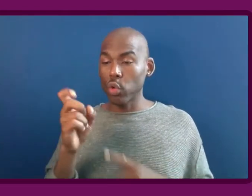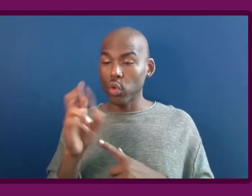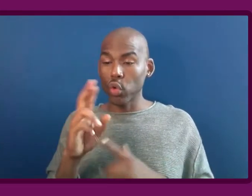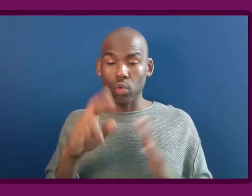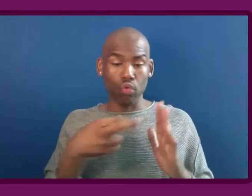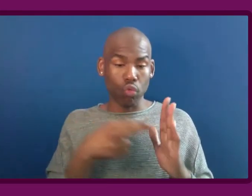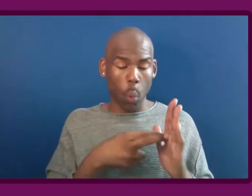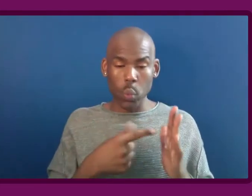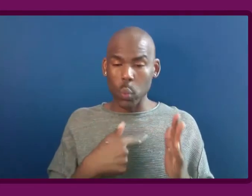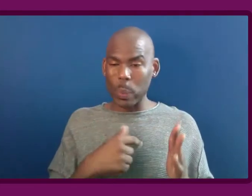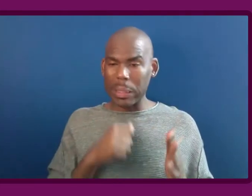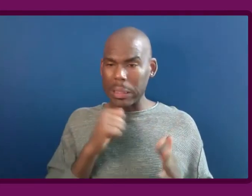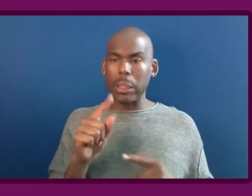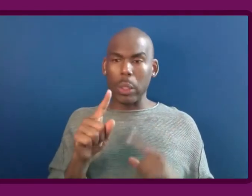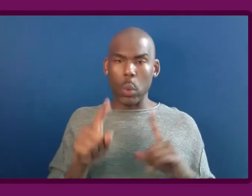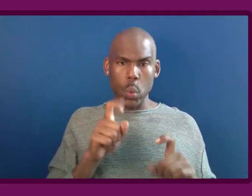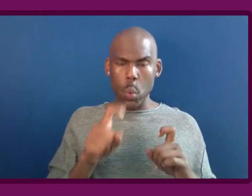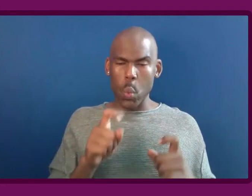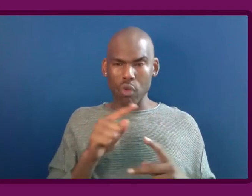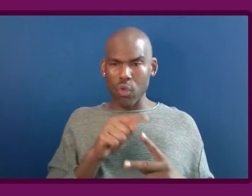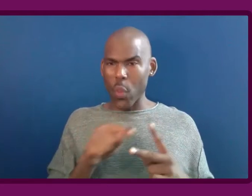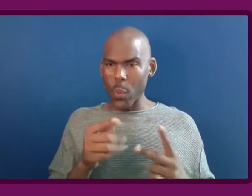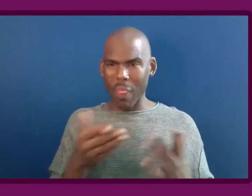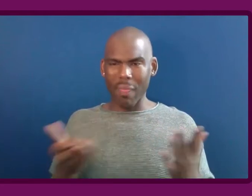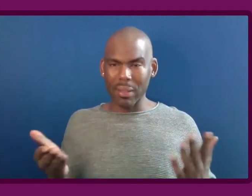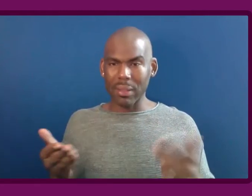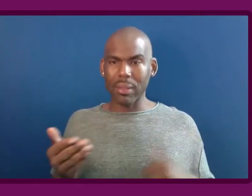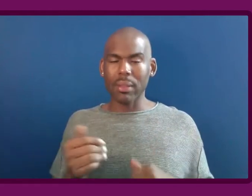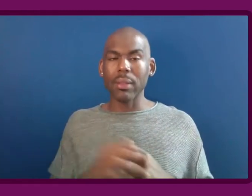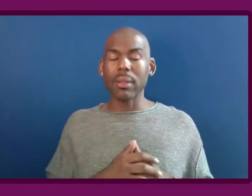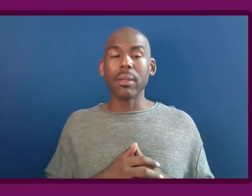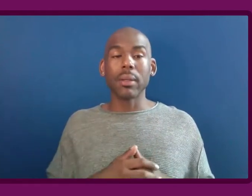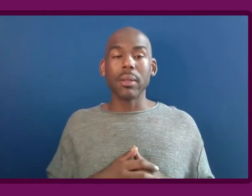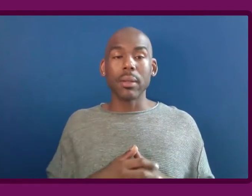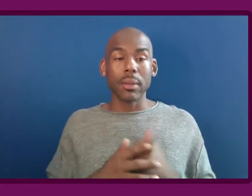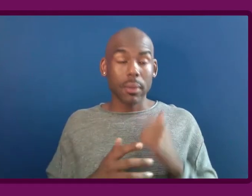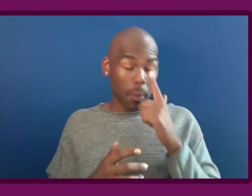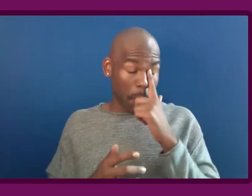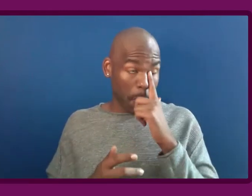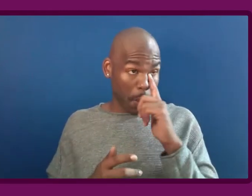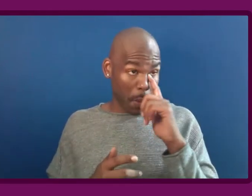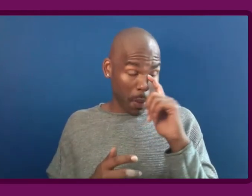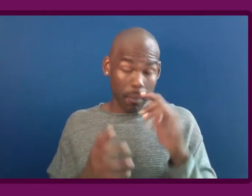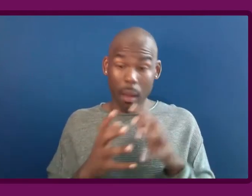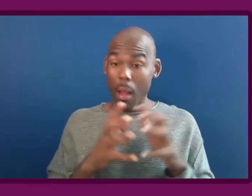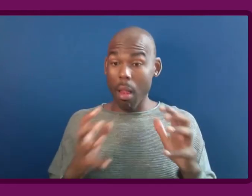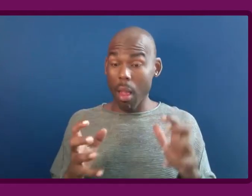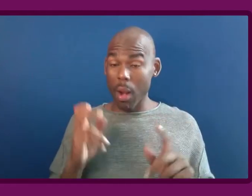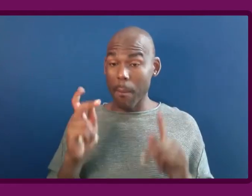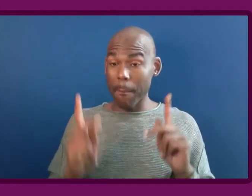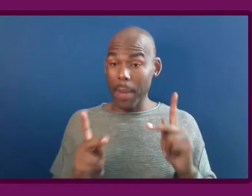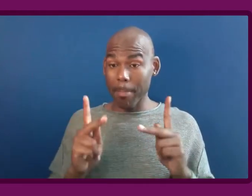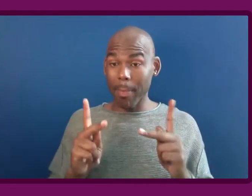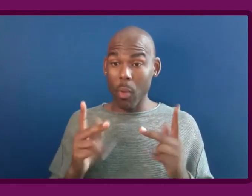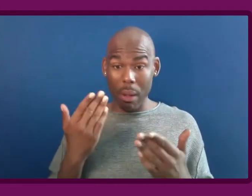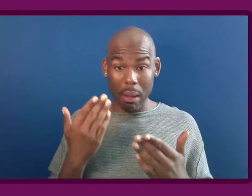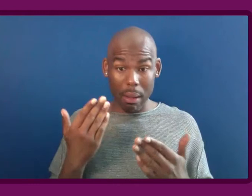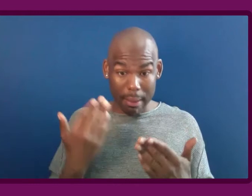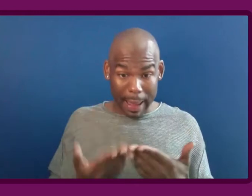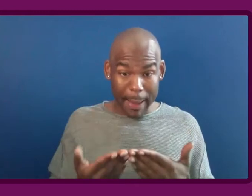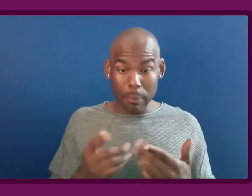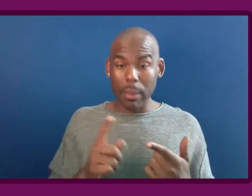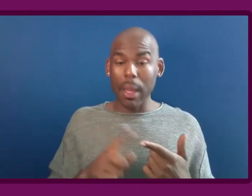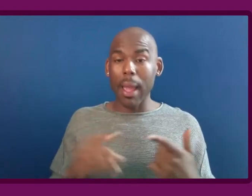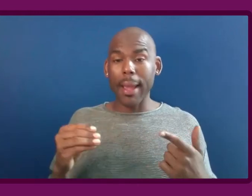gender roles, we didn't question those things. A lot of people came, paving the way